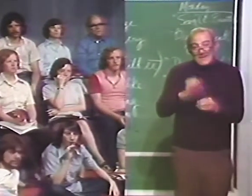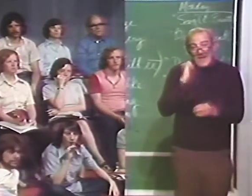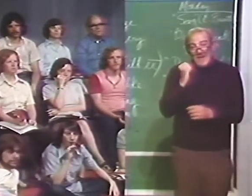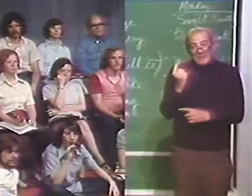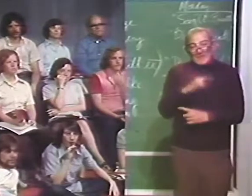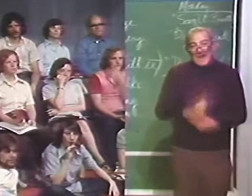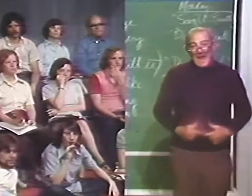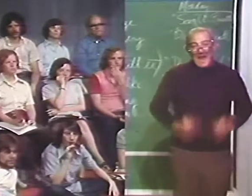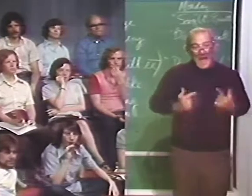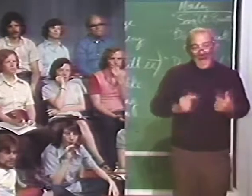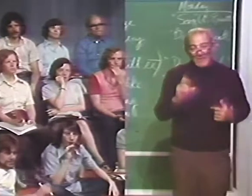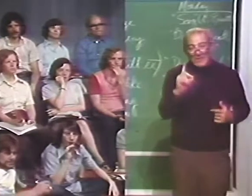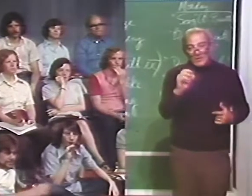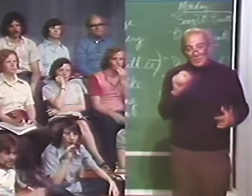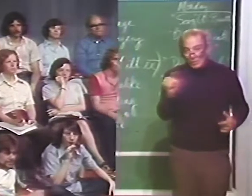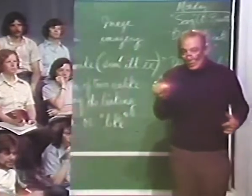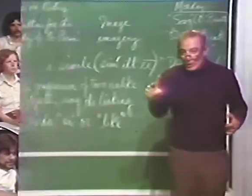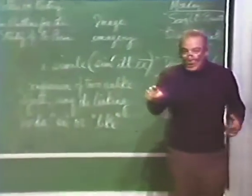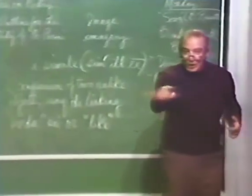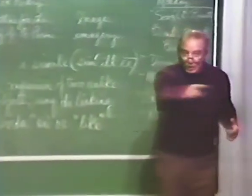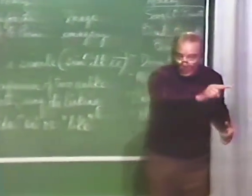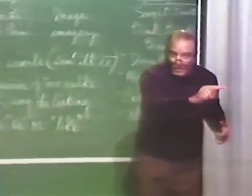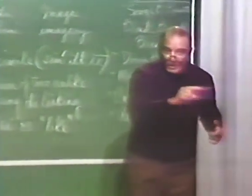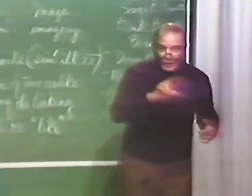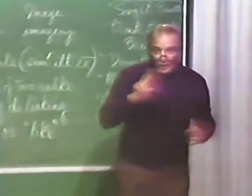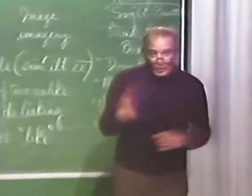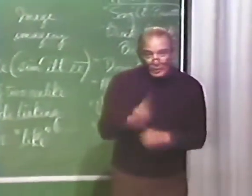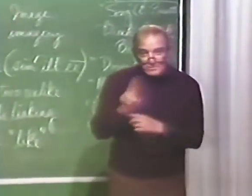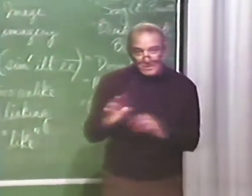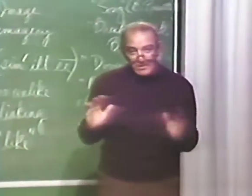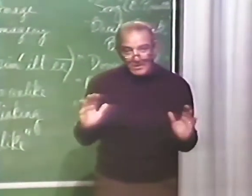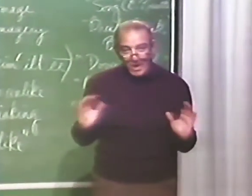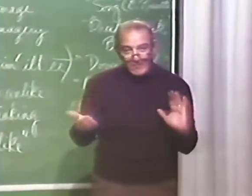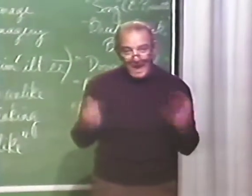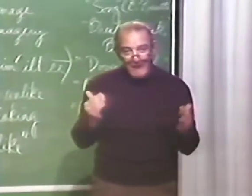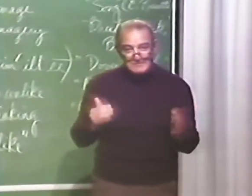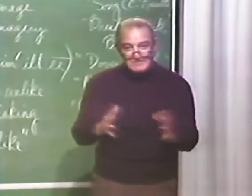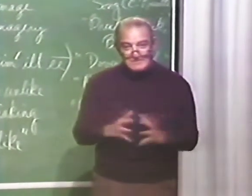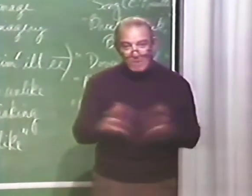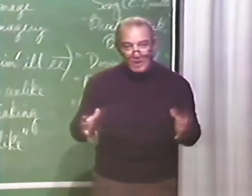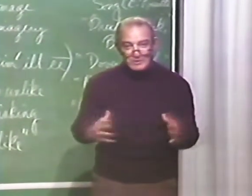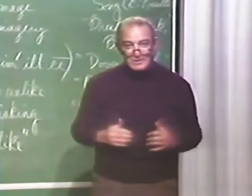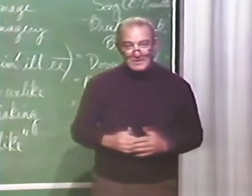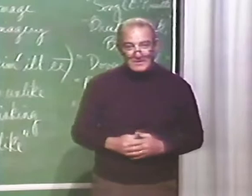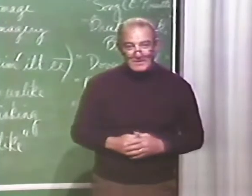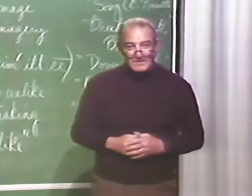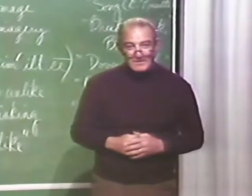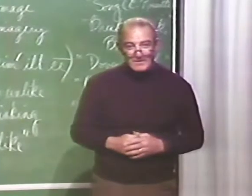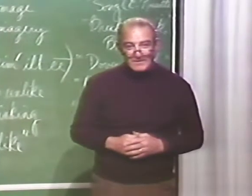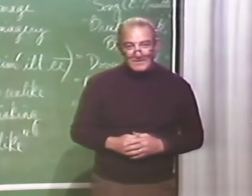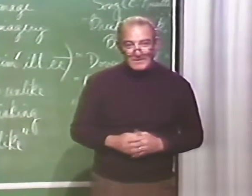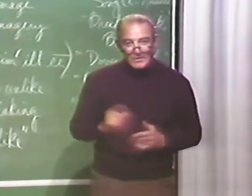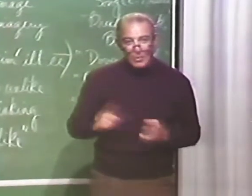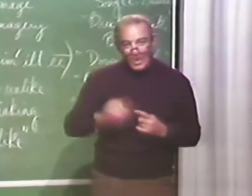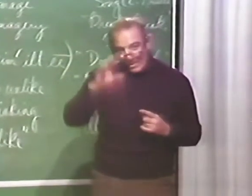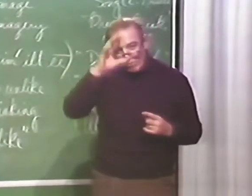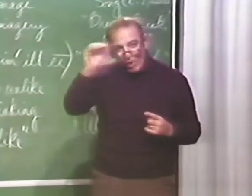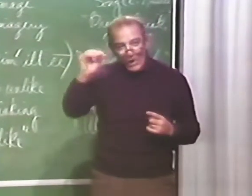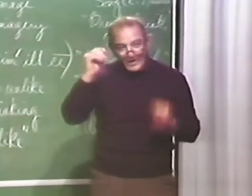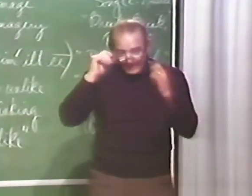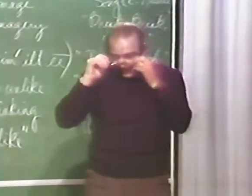BECAUSE IN EVERYDAY LIFE, DO YOU USE COMPARISONS MUCH?